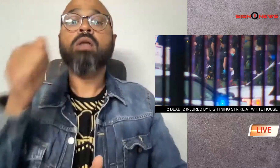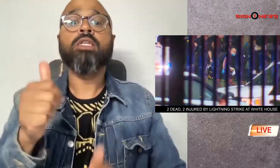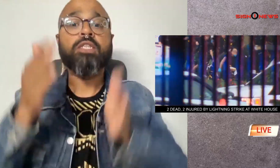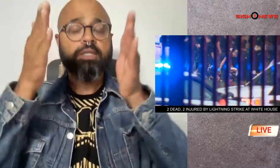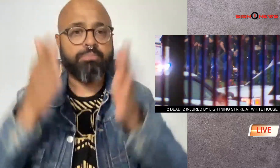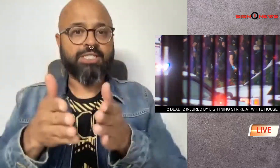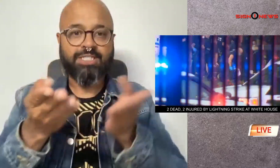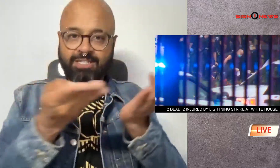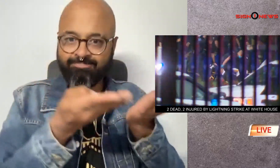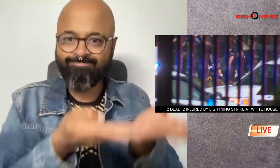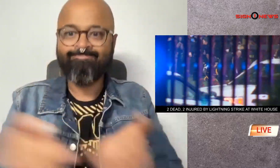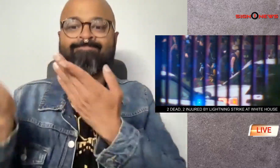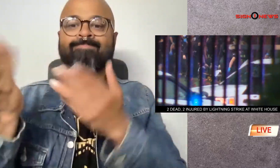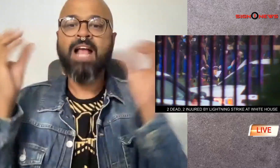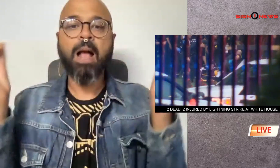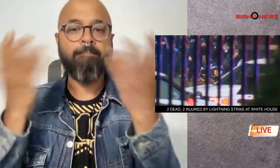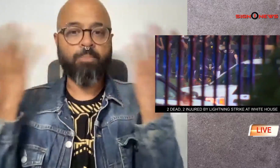another person is being rolled into an ambulance